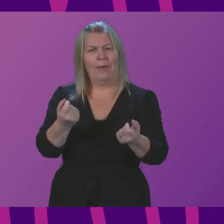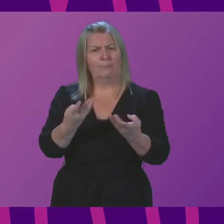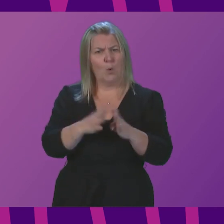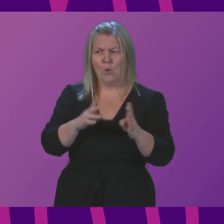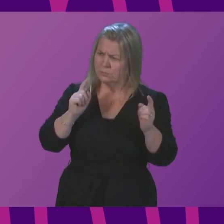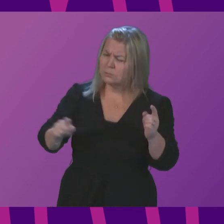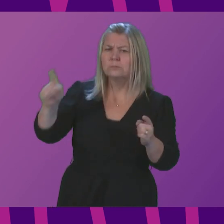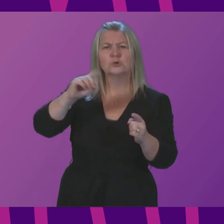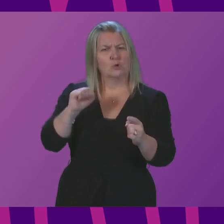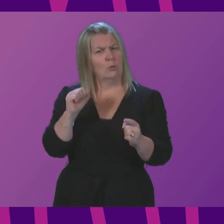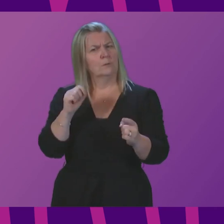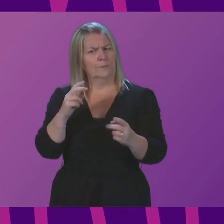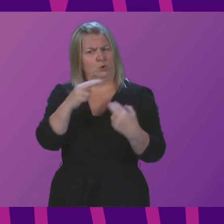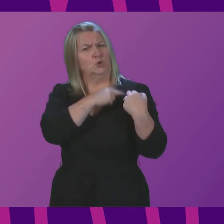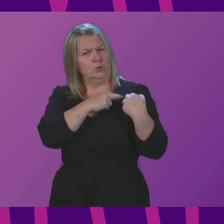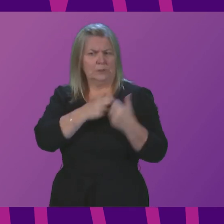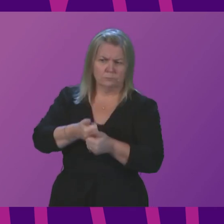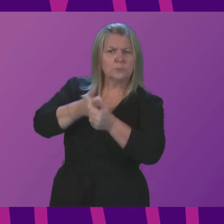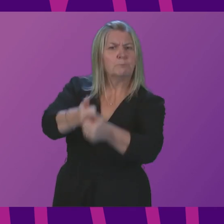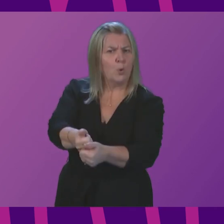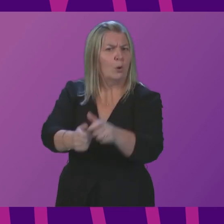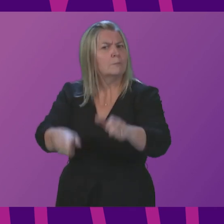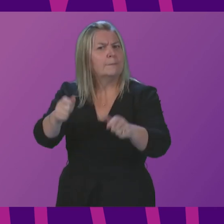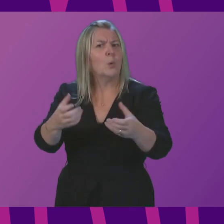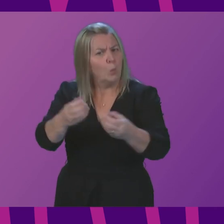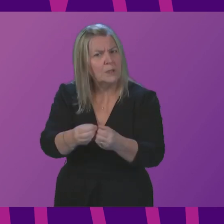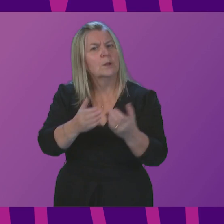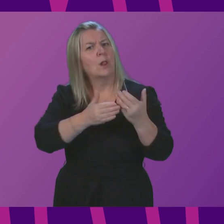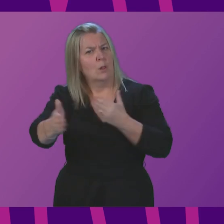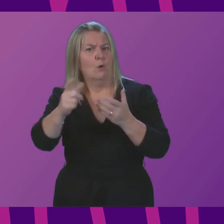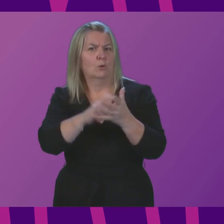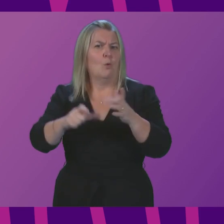We have made significant investment to develop services for people with long Covid, including